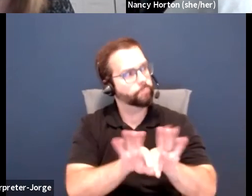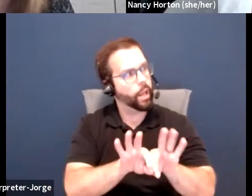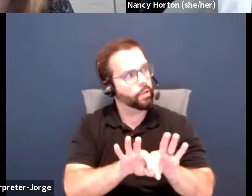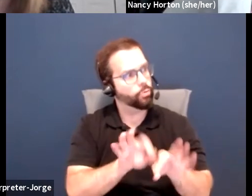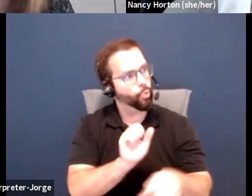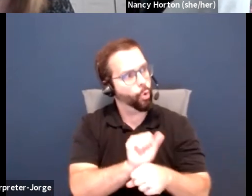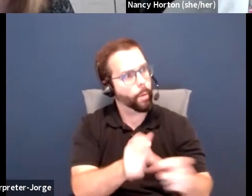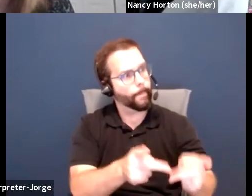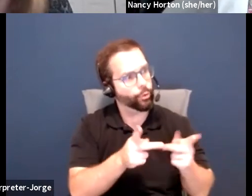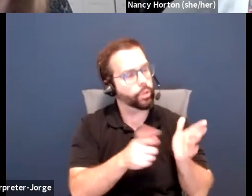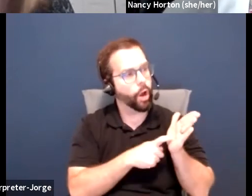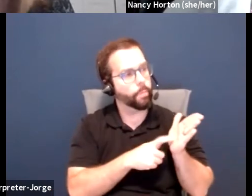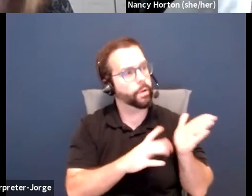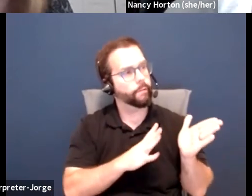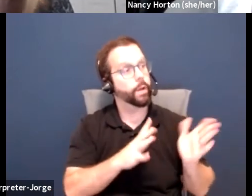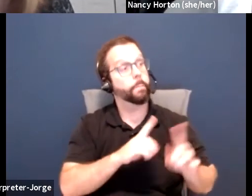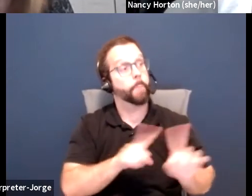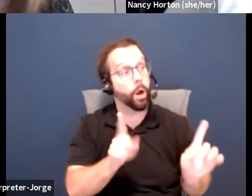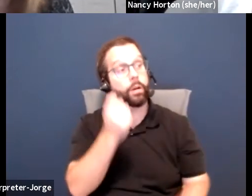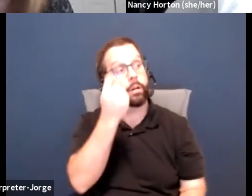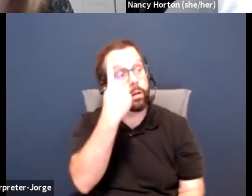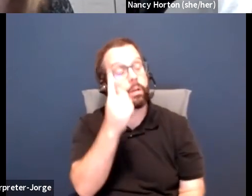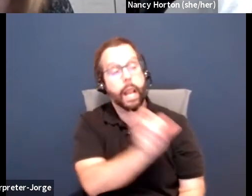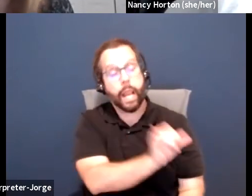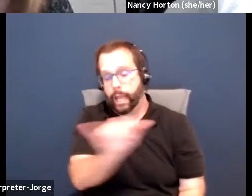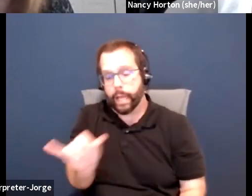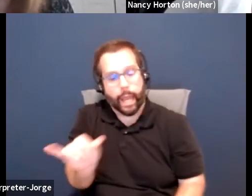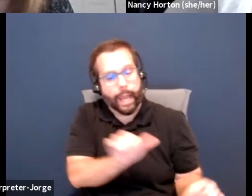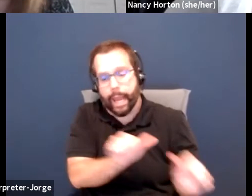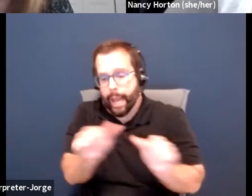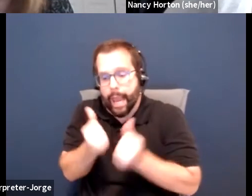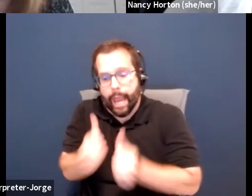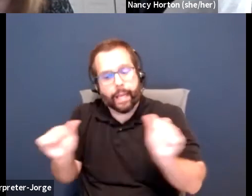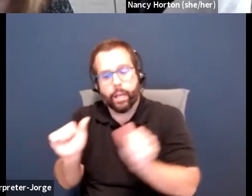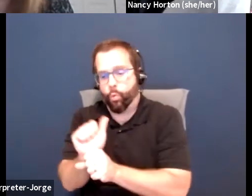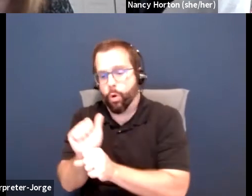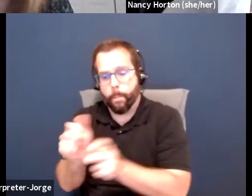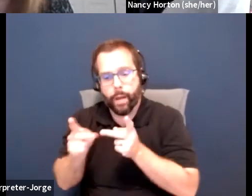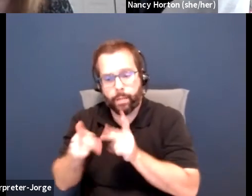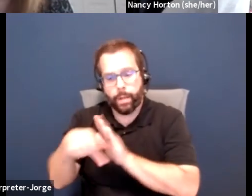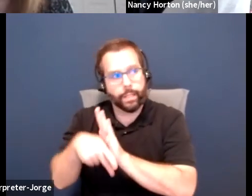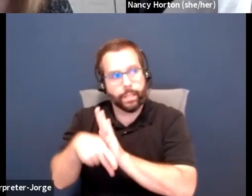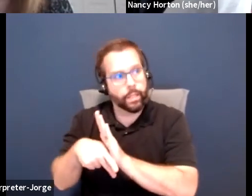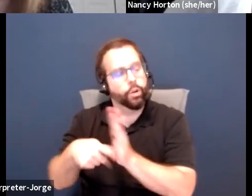going to be very -- you know, very valid workplace requirements. But just